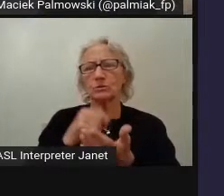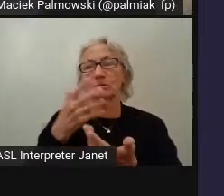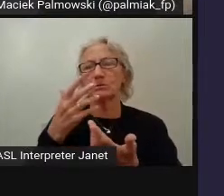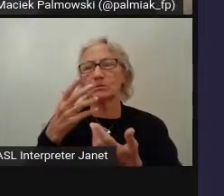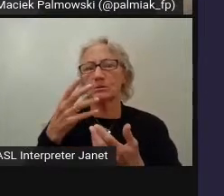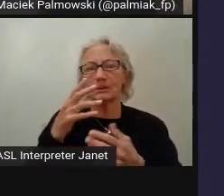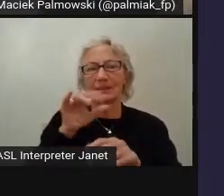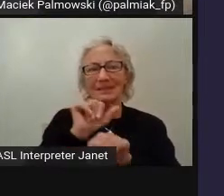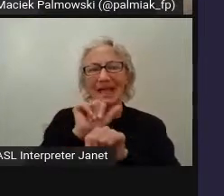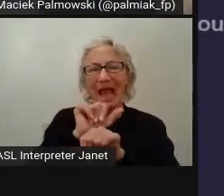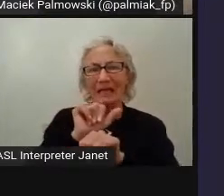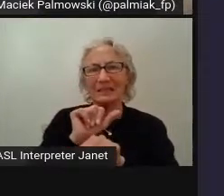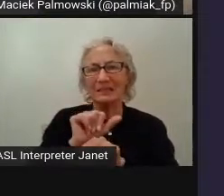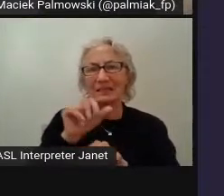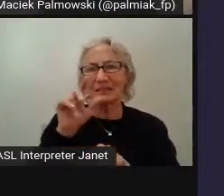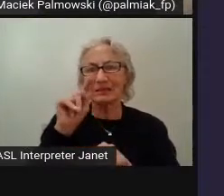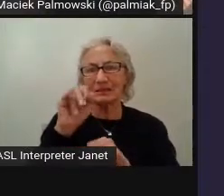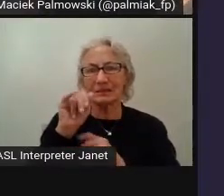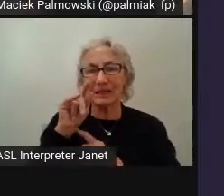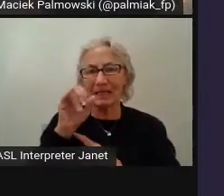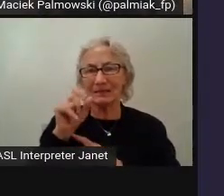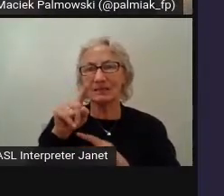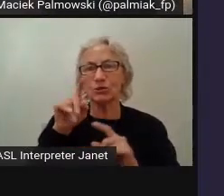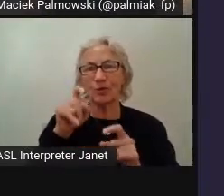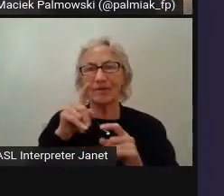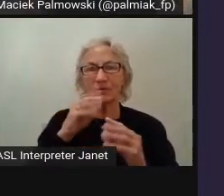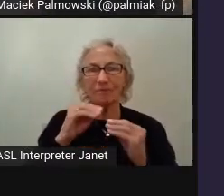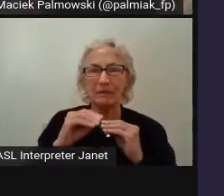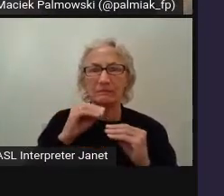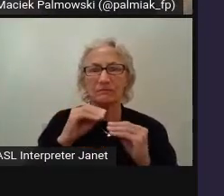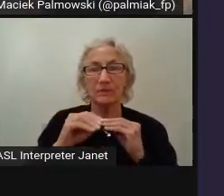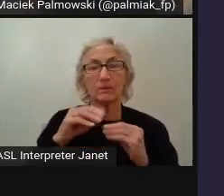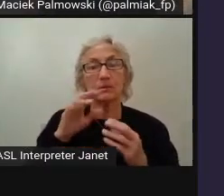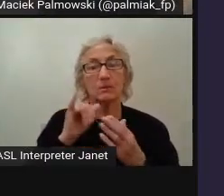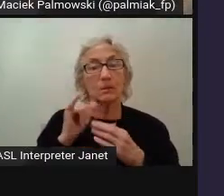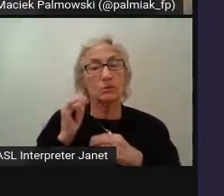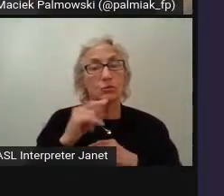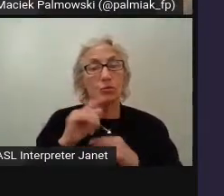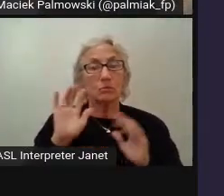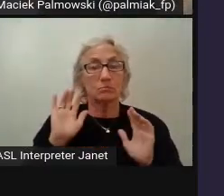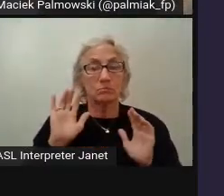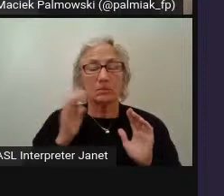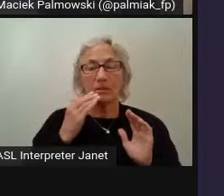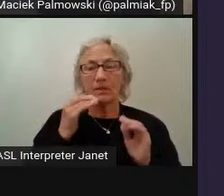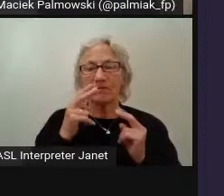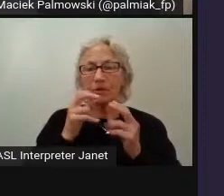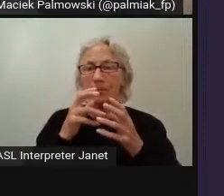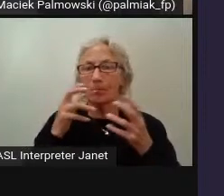tool but thanks to the CI / CD tool it lists multiple pages and we would find that because of regression we have to fix it.